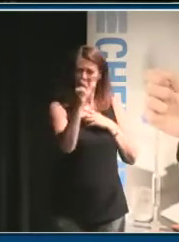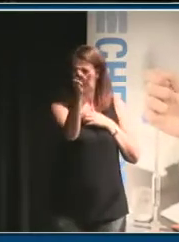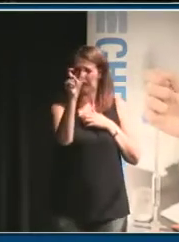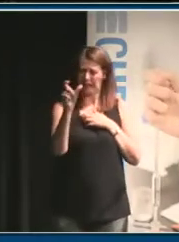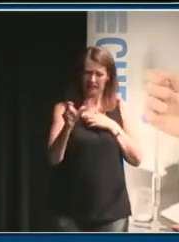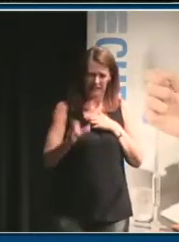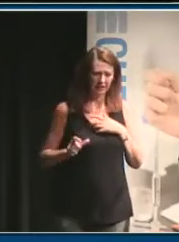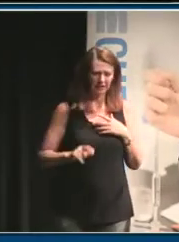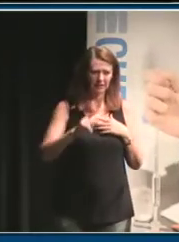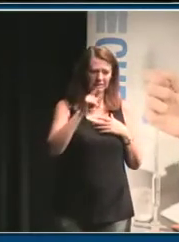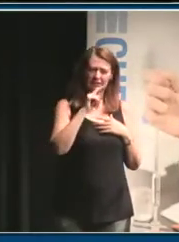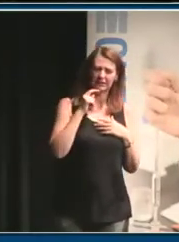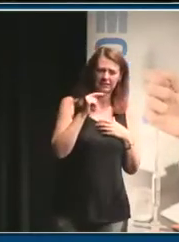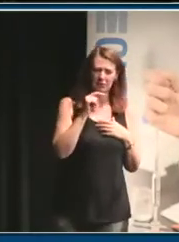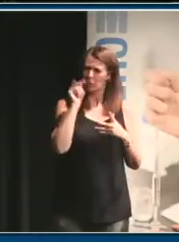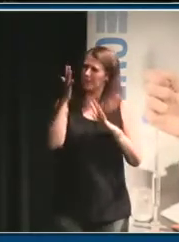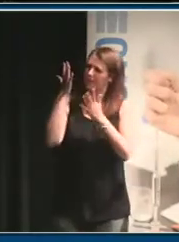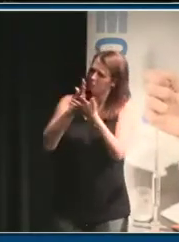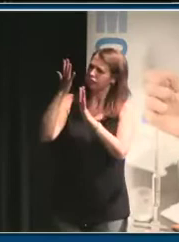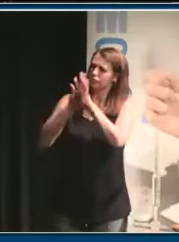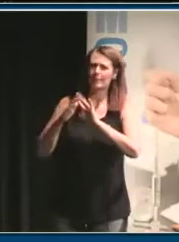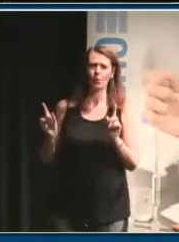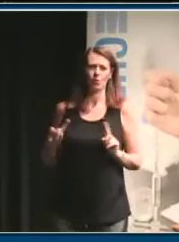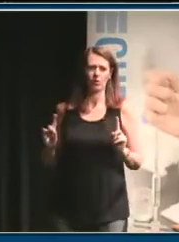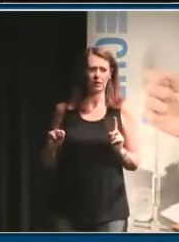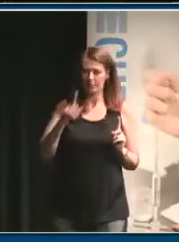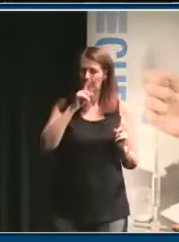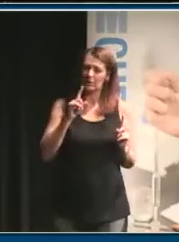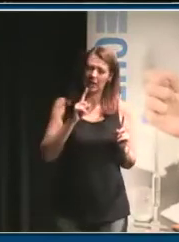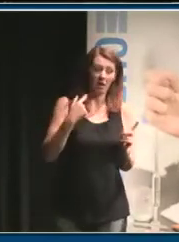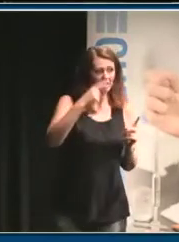people go “Gee what does that really mean?” and people are “Right and I think it means this.”